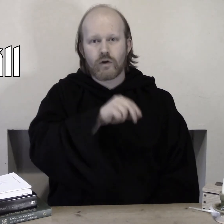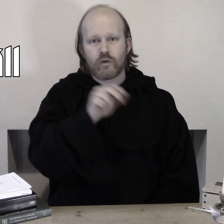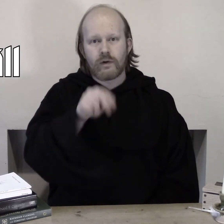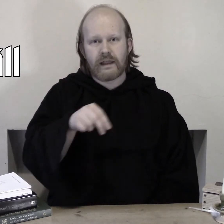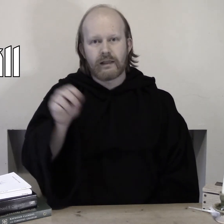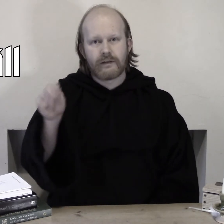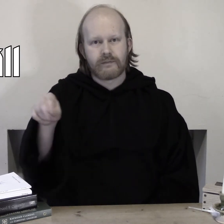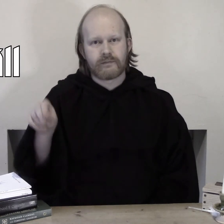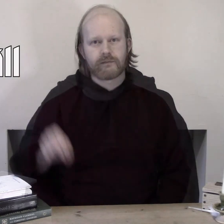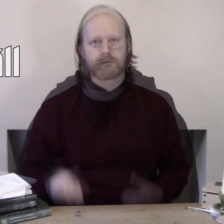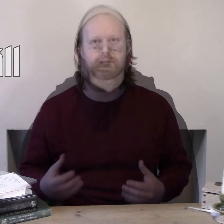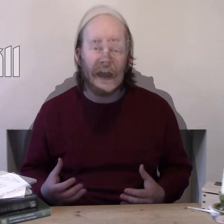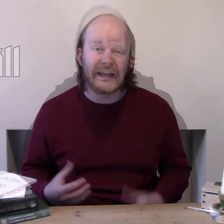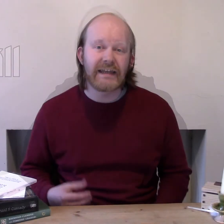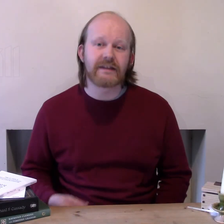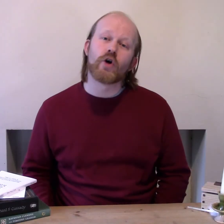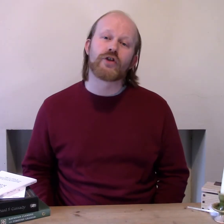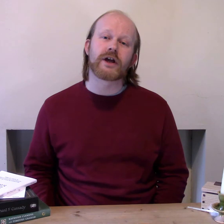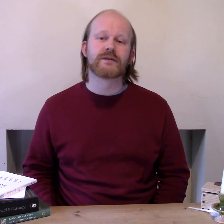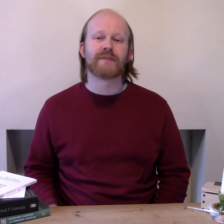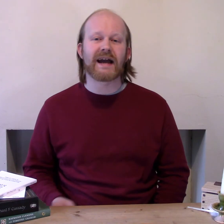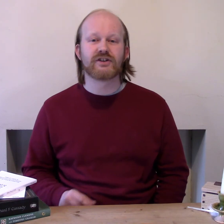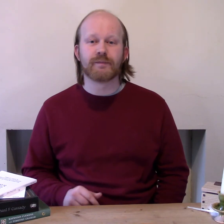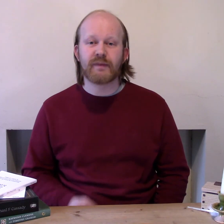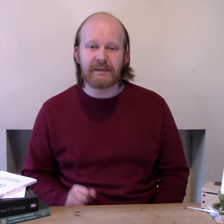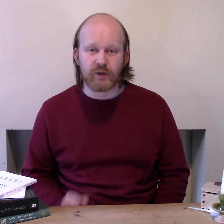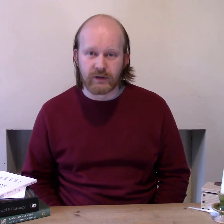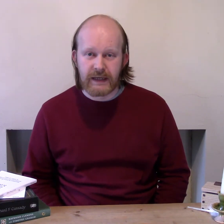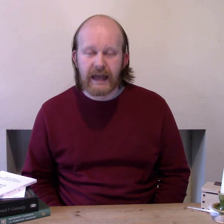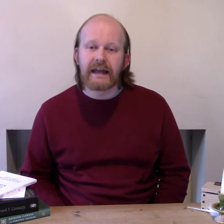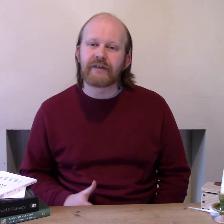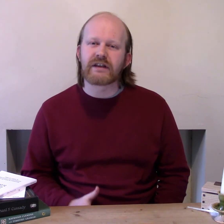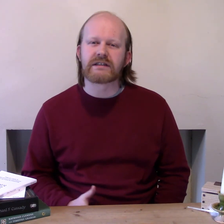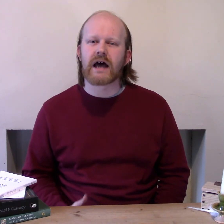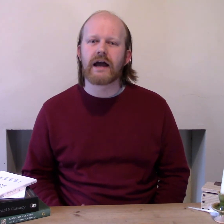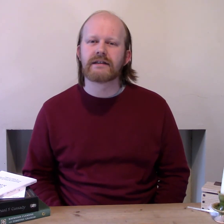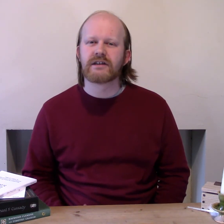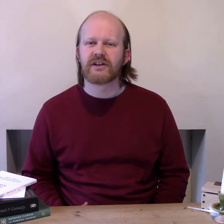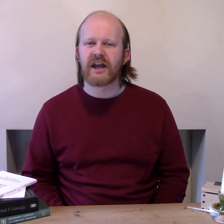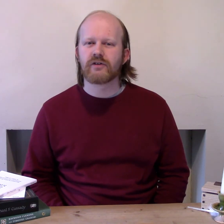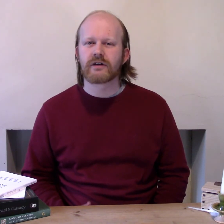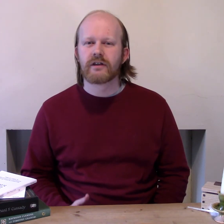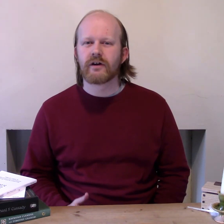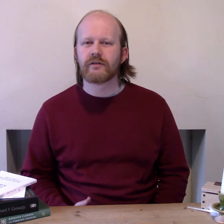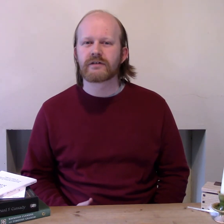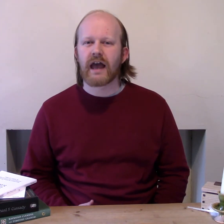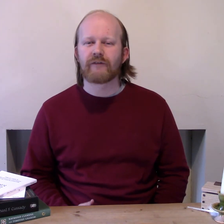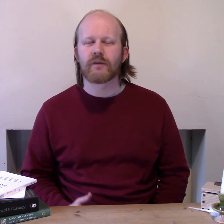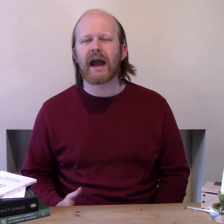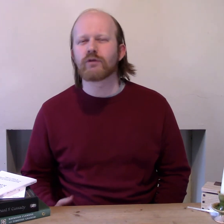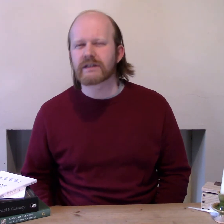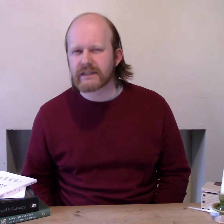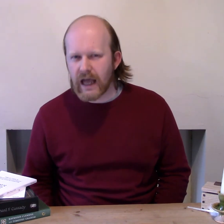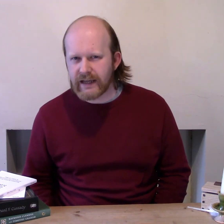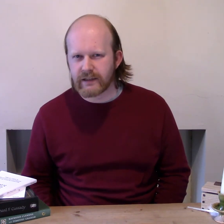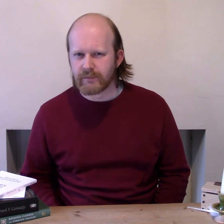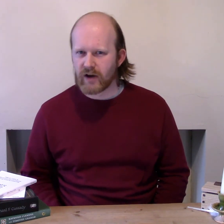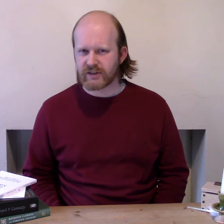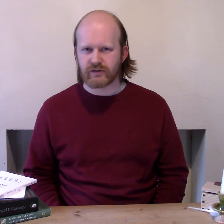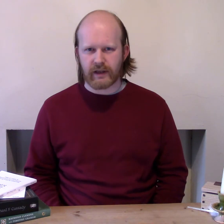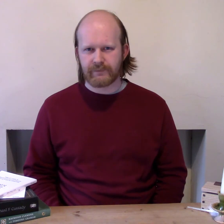Finally he comes back to people, giving signs to denote those from outside the monastery,